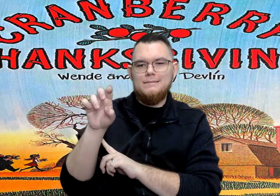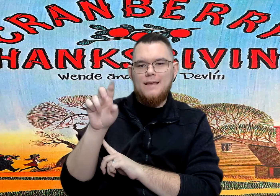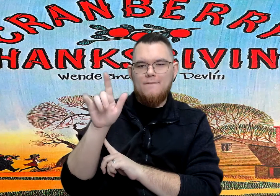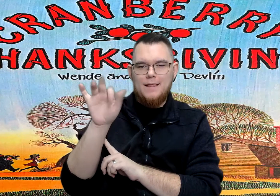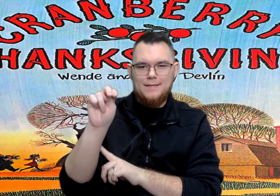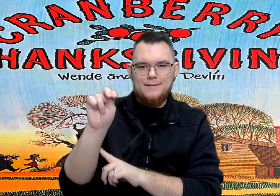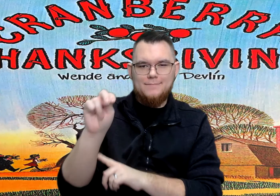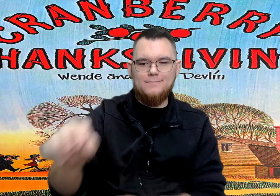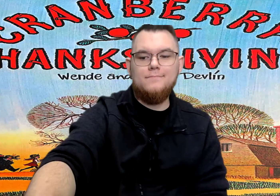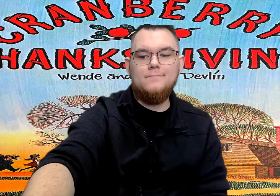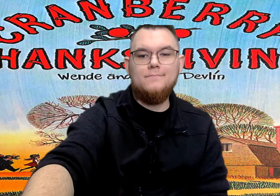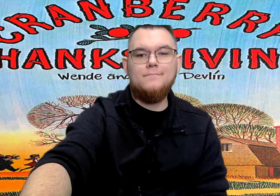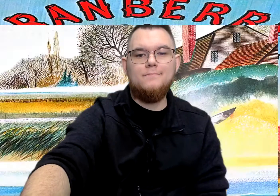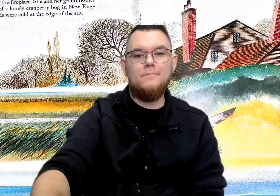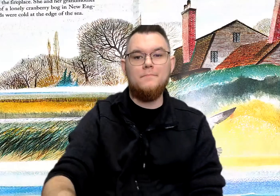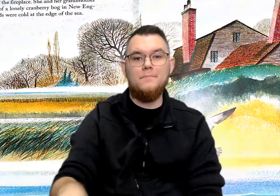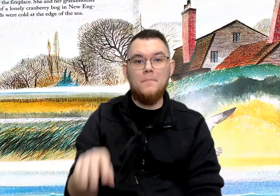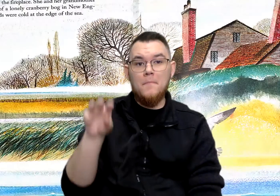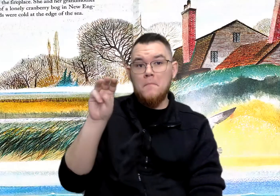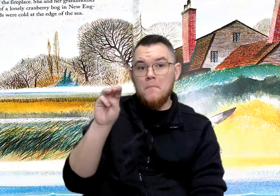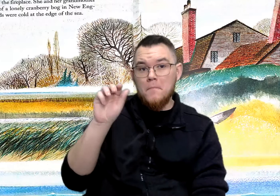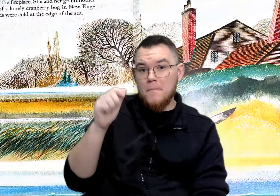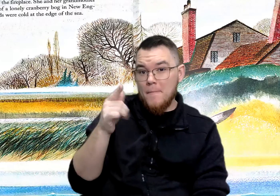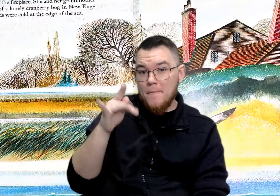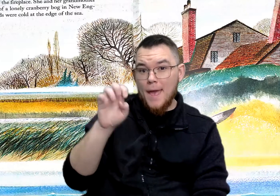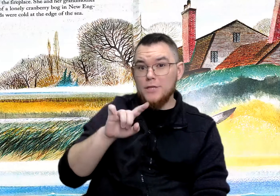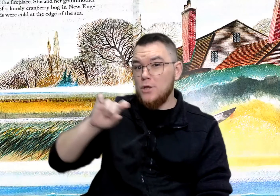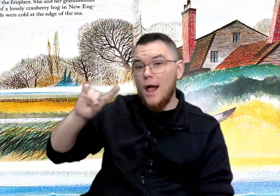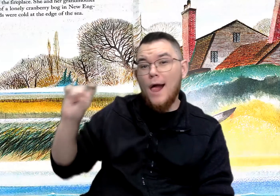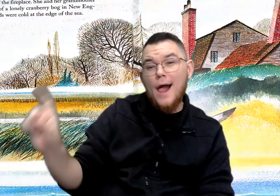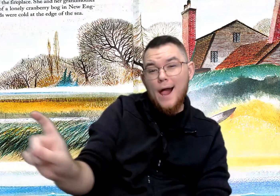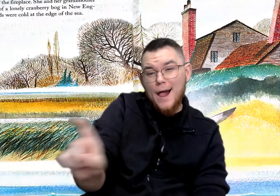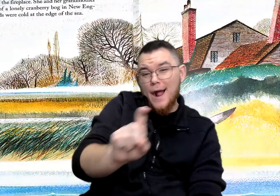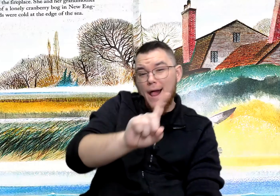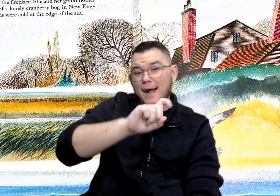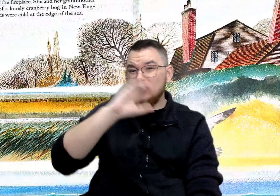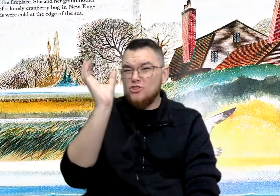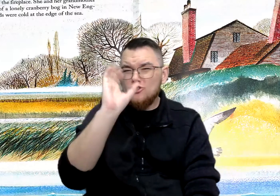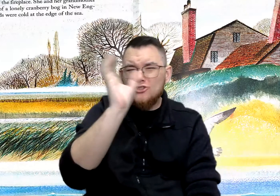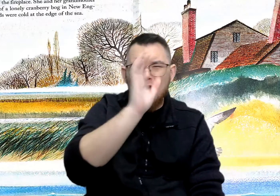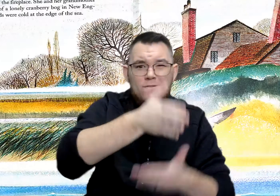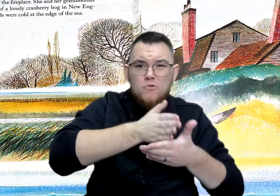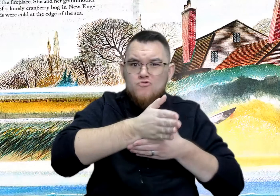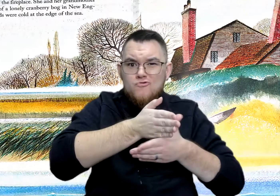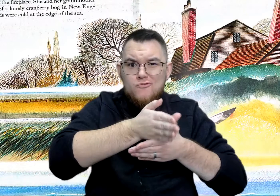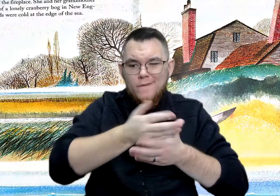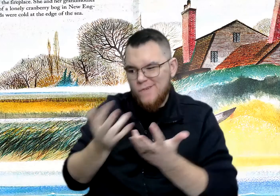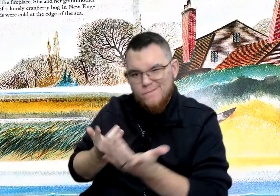Maggie darted about like a black-stockinged bird, in search of wood for the fireplace.